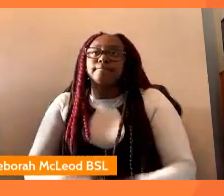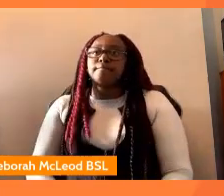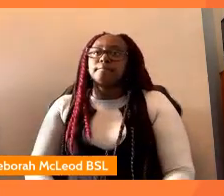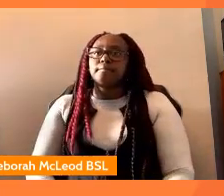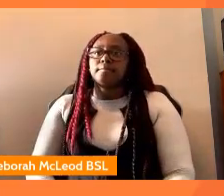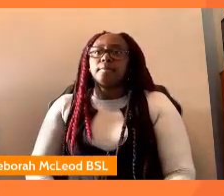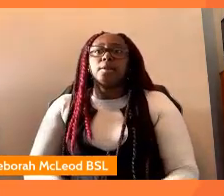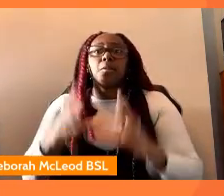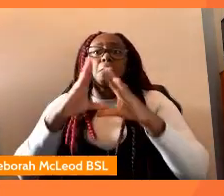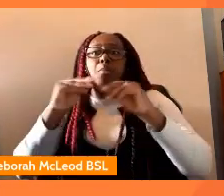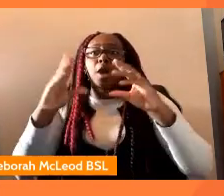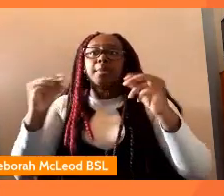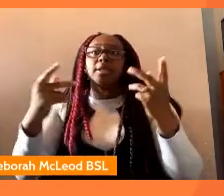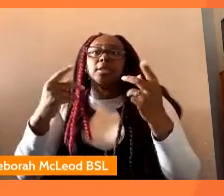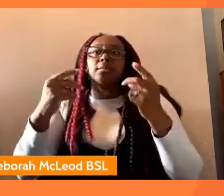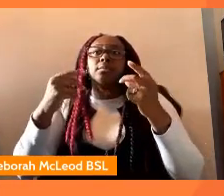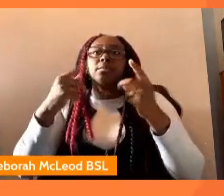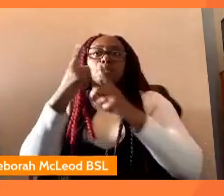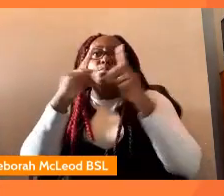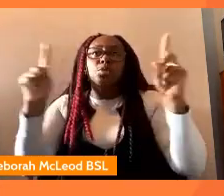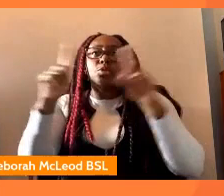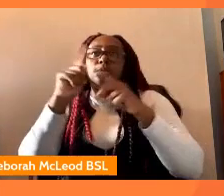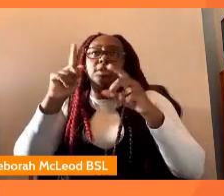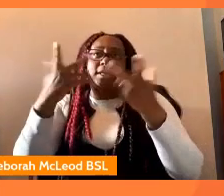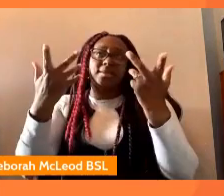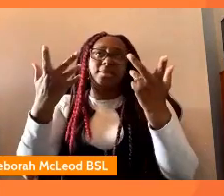Birmingham Music Archive, Creative Black Country, Royal Birmingham